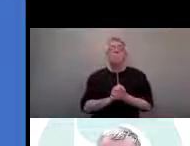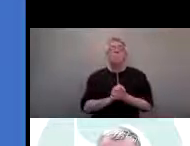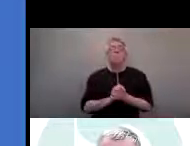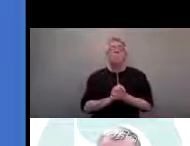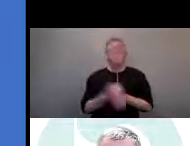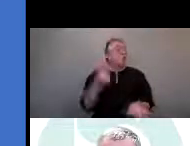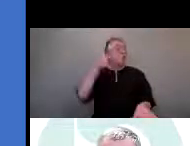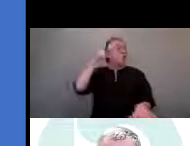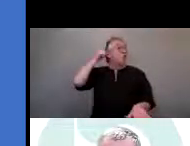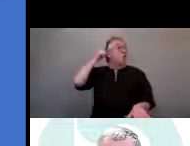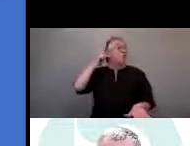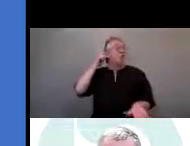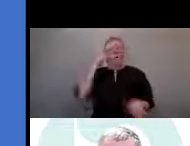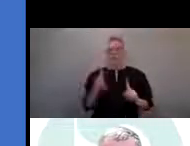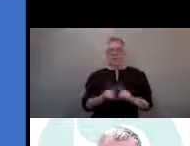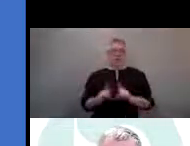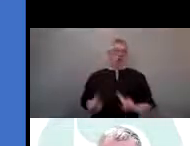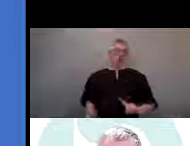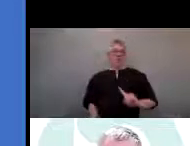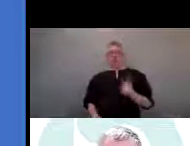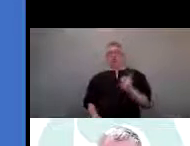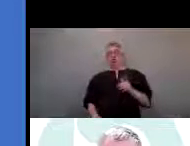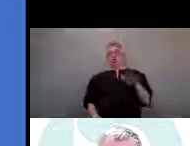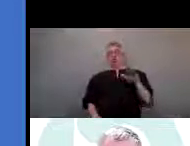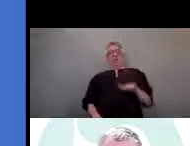what is important to remember is that